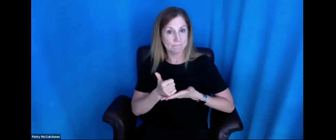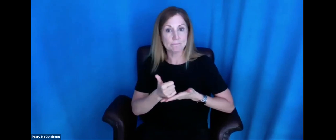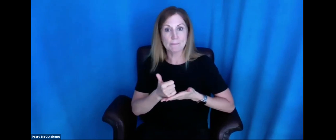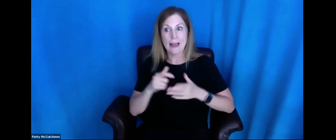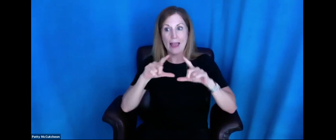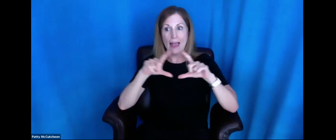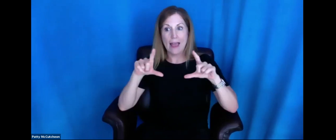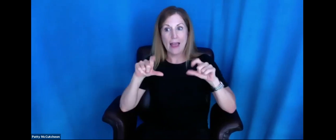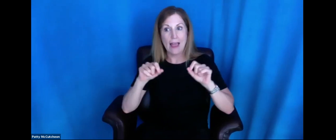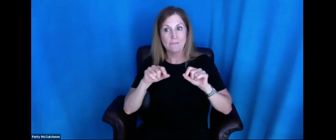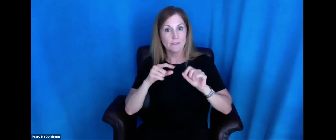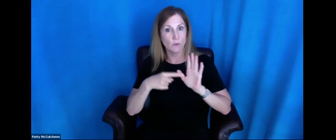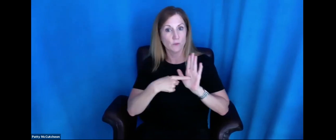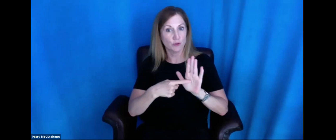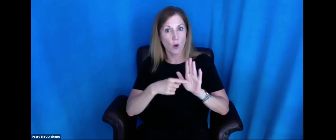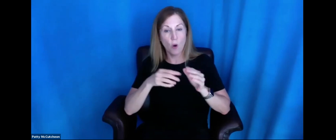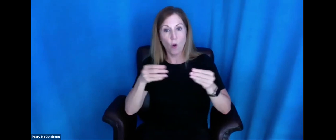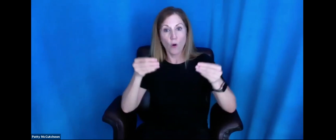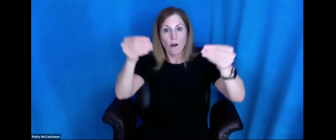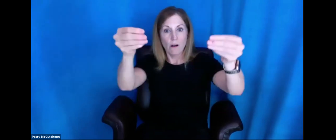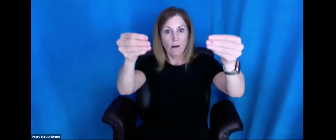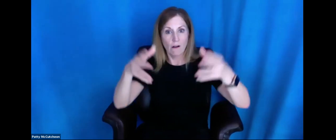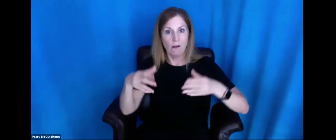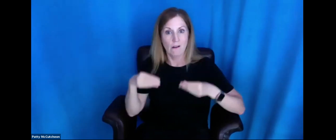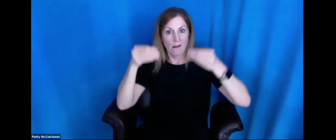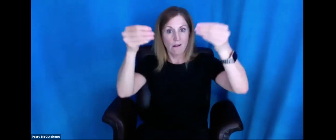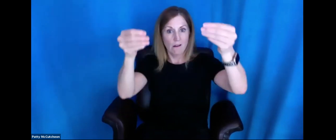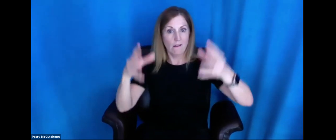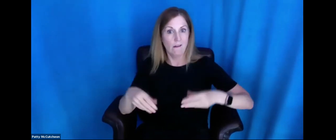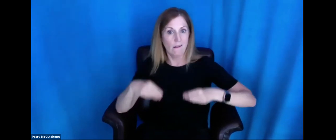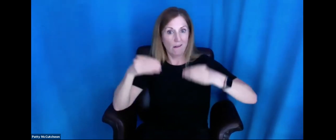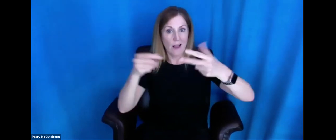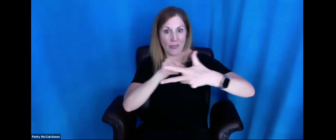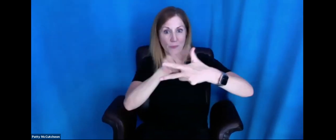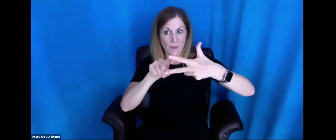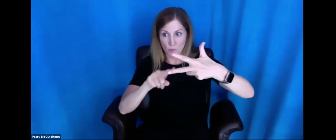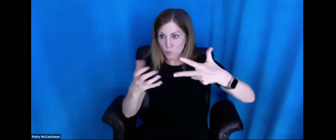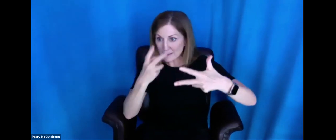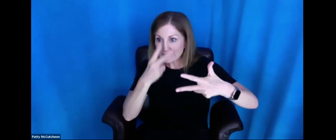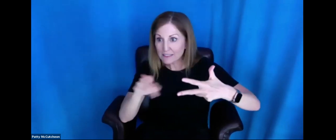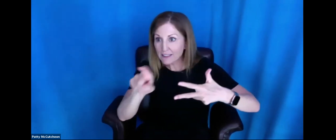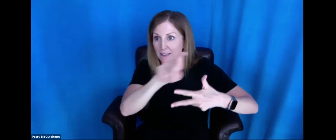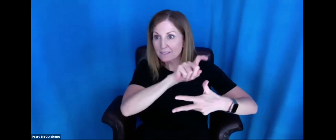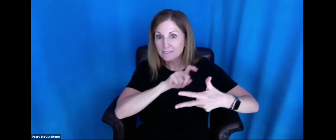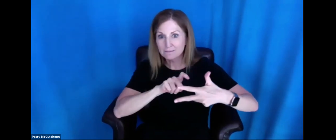quickly to illustrate what you were speaking about? Michael Wall: Wonderful!